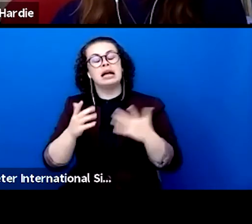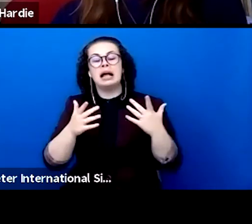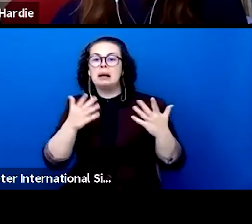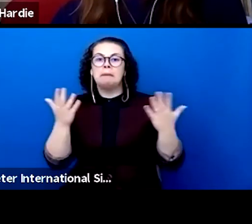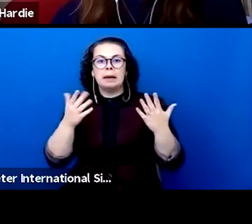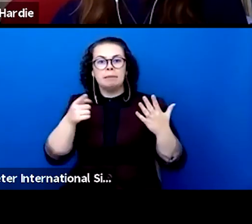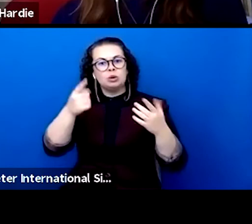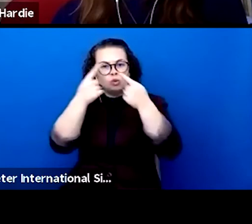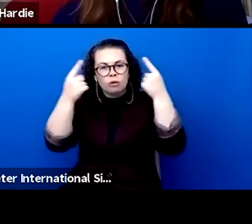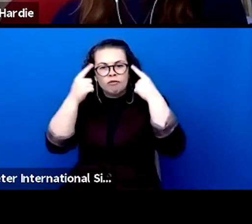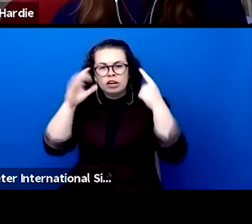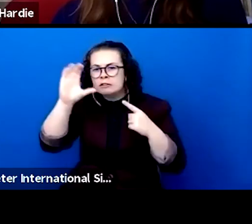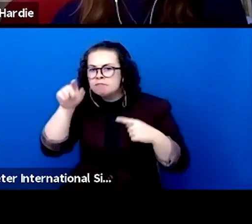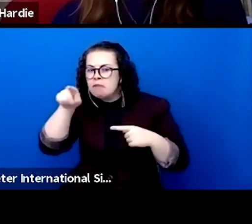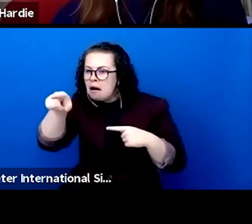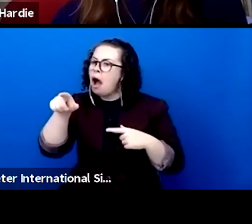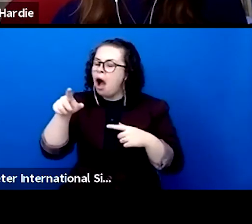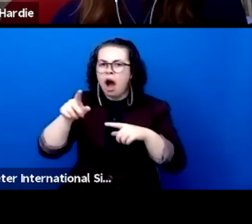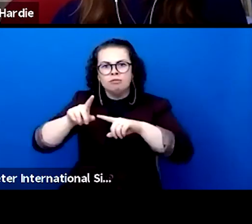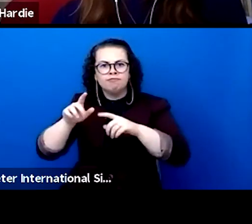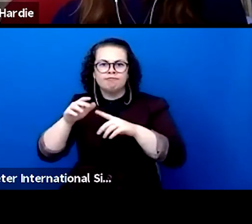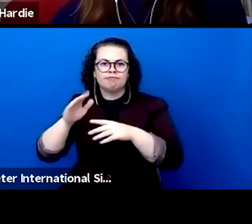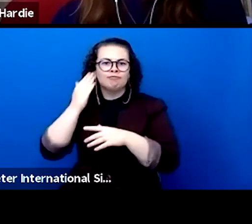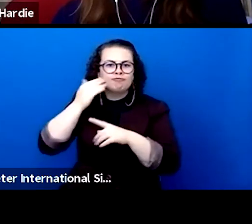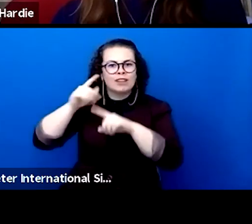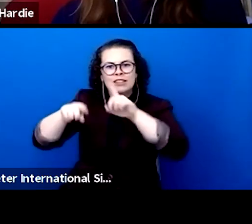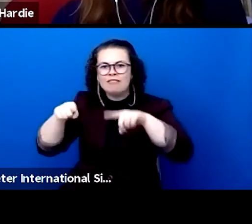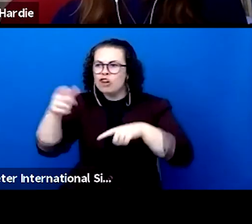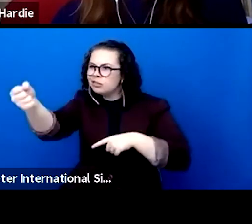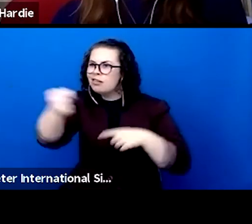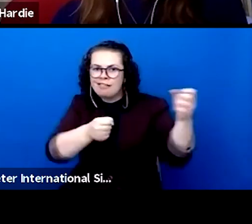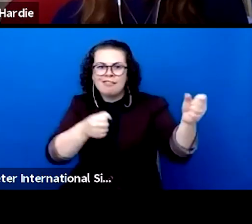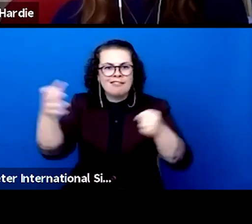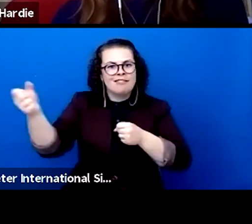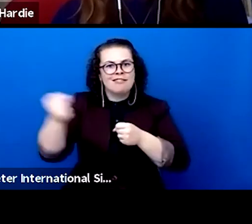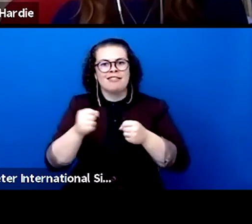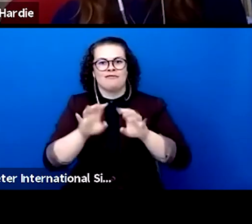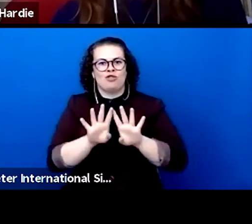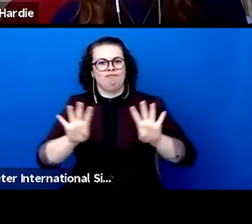start to include like a more diverse like you know, like bring, you know, it's gonna one thing